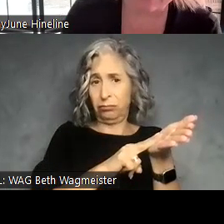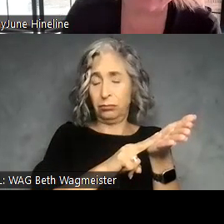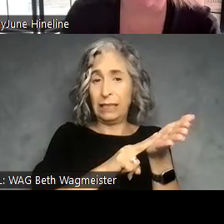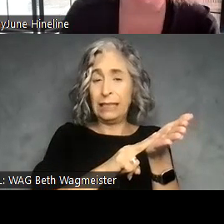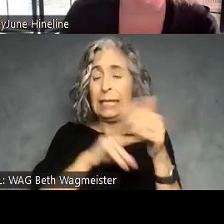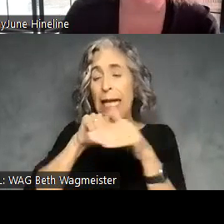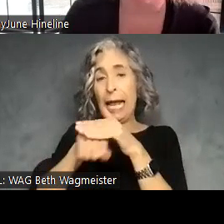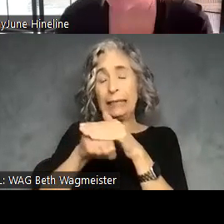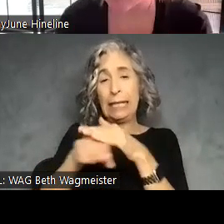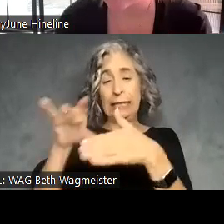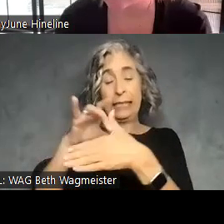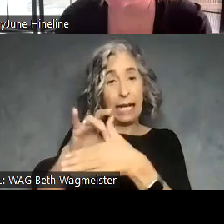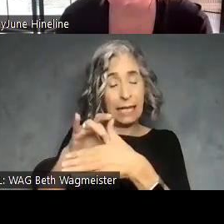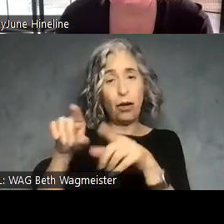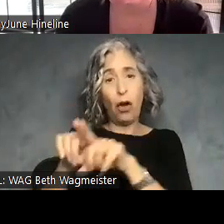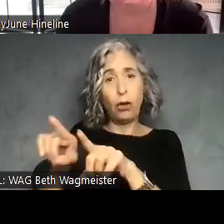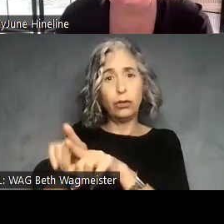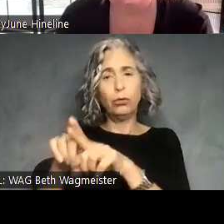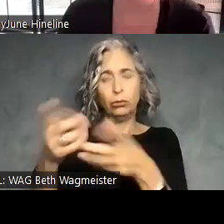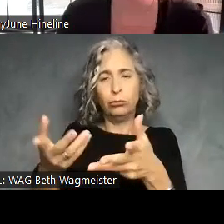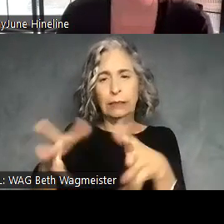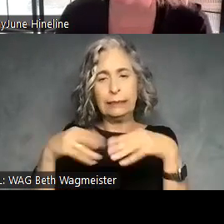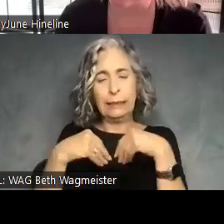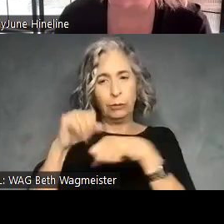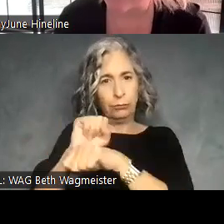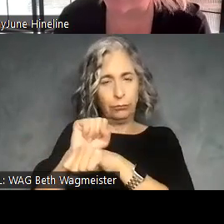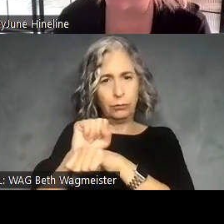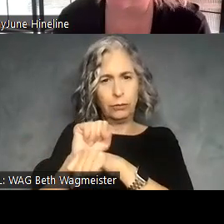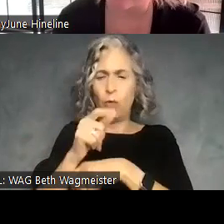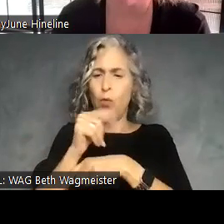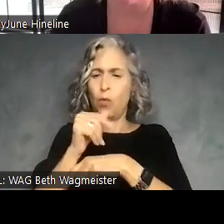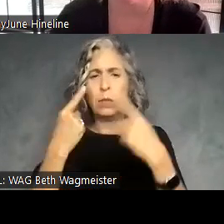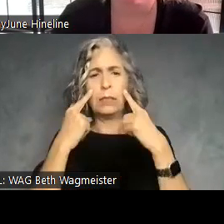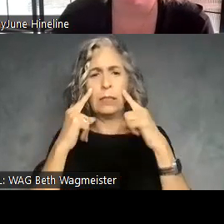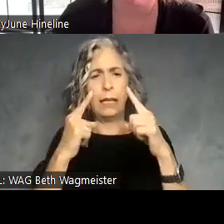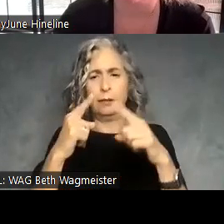So I am also going to sprinkle in some WCAG success criteria along when I talk about some of